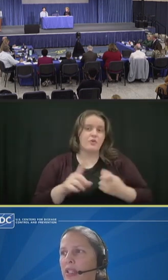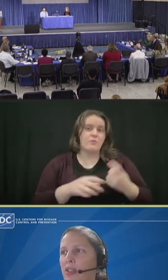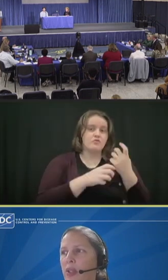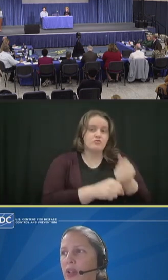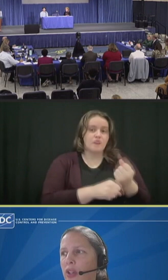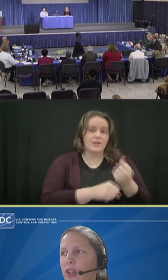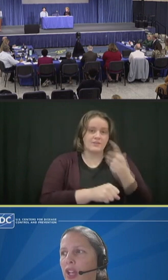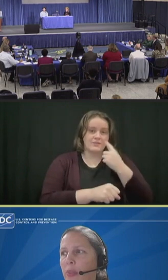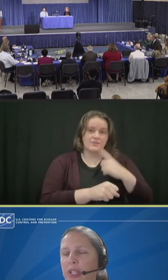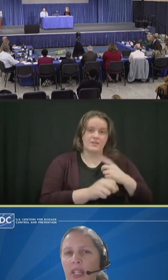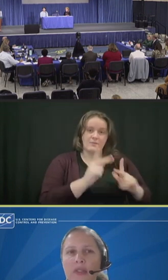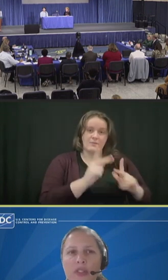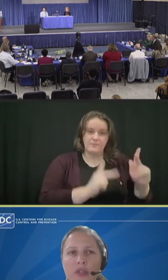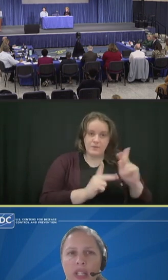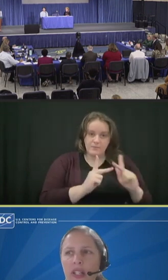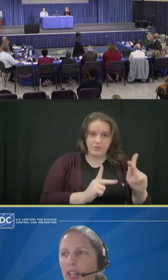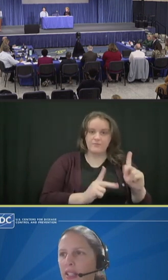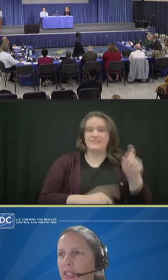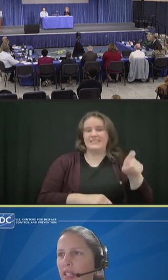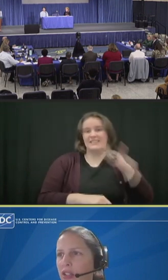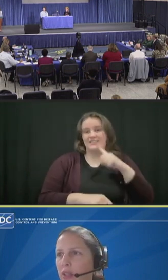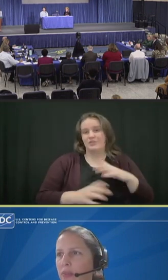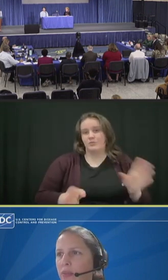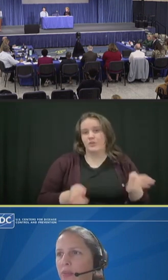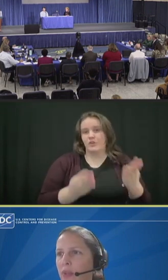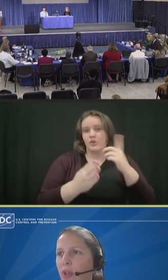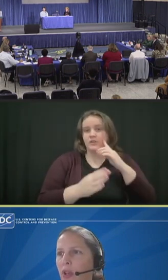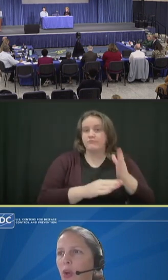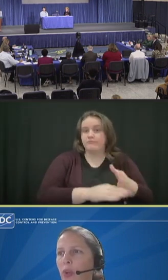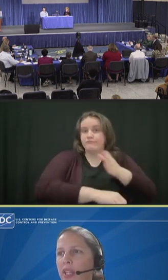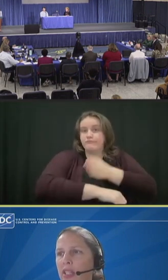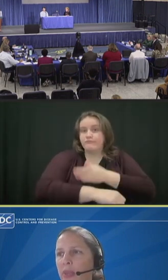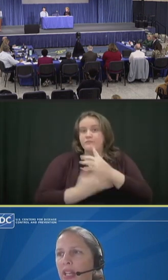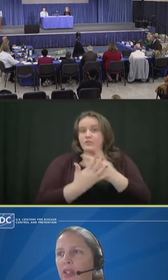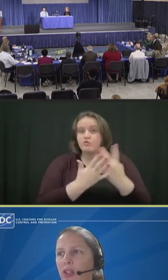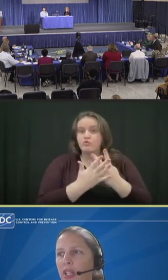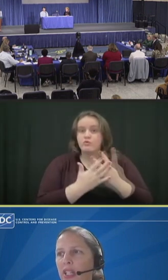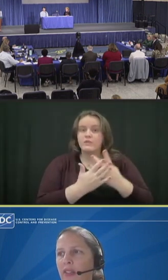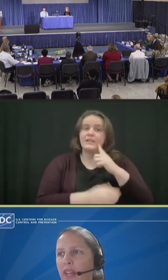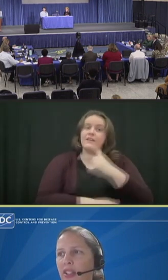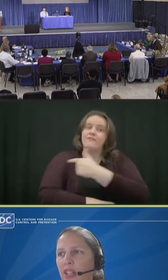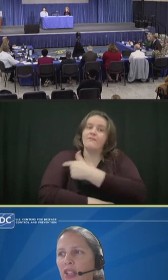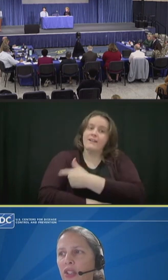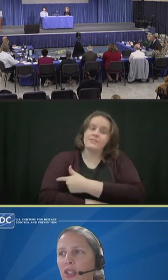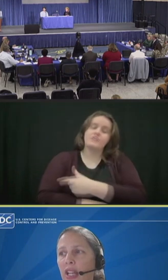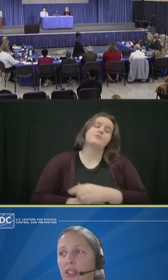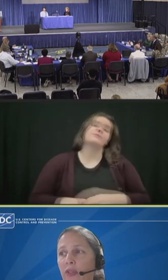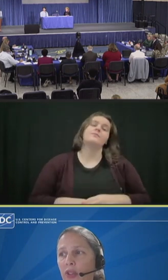to encourage uptake of screening and vaccination. With expanded screening and vaccination at diverse